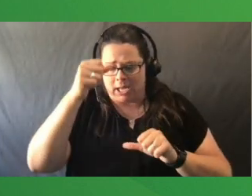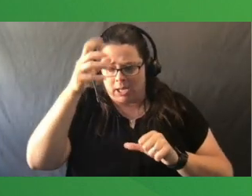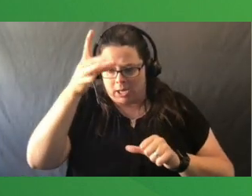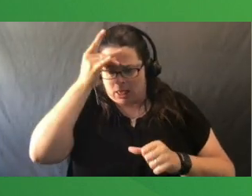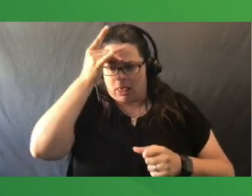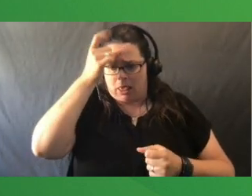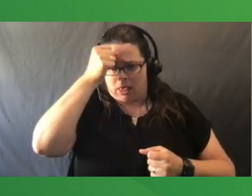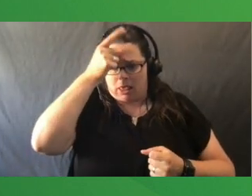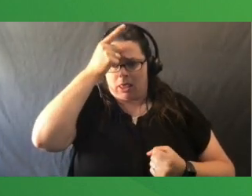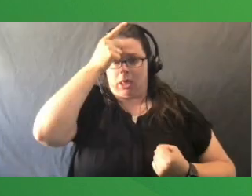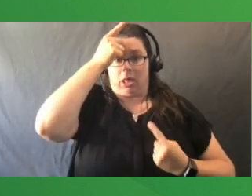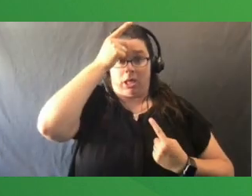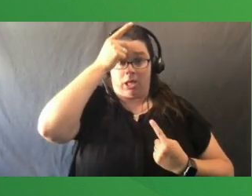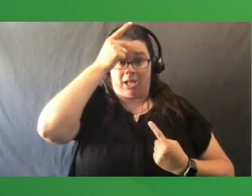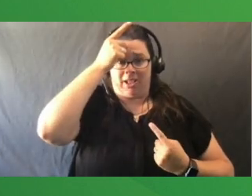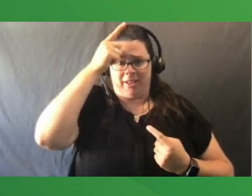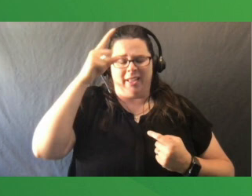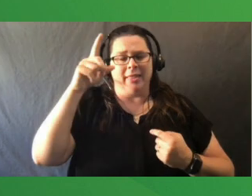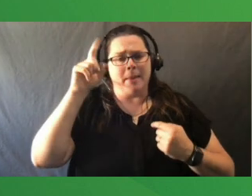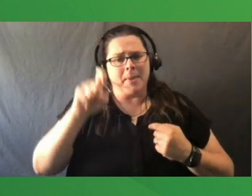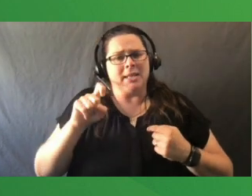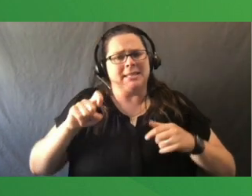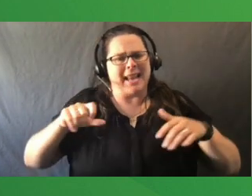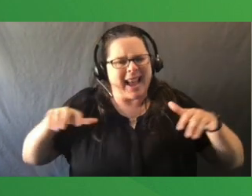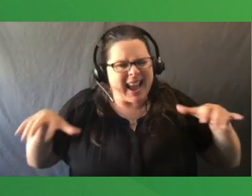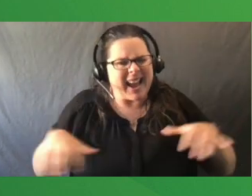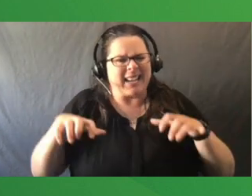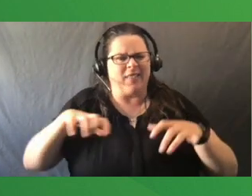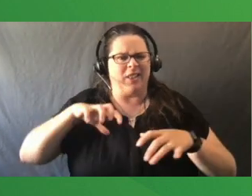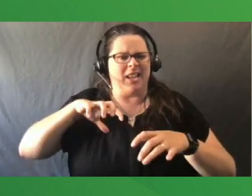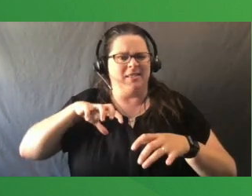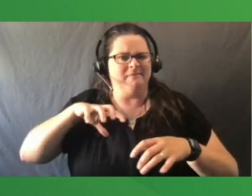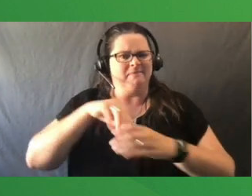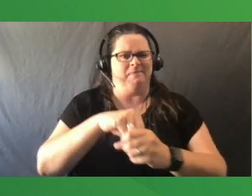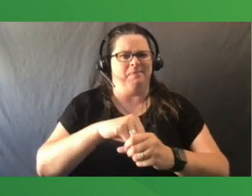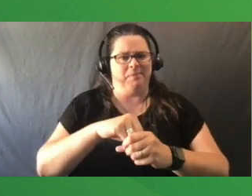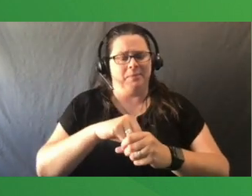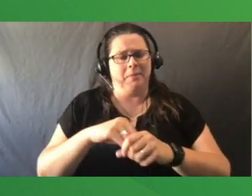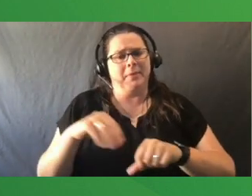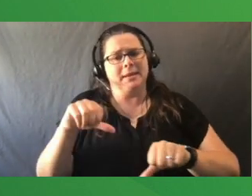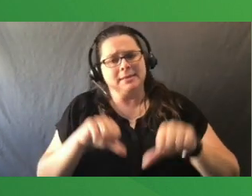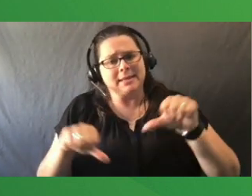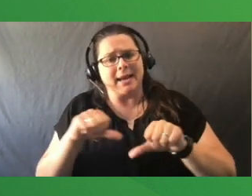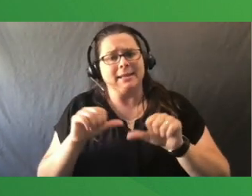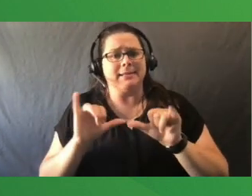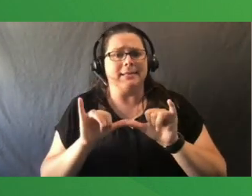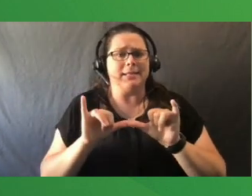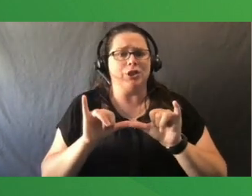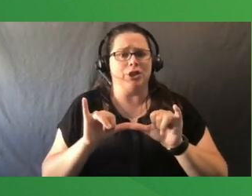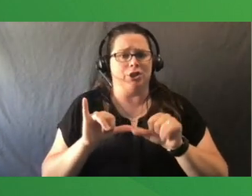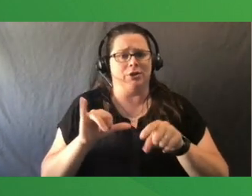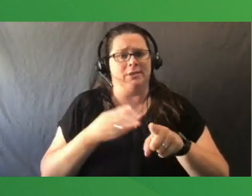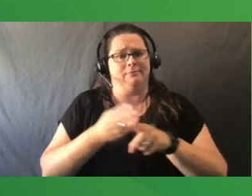they need to be actively engaged in science and engineering practices so they're able